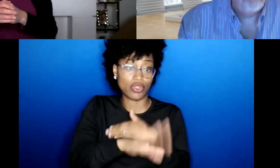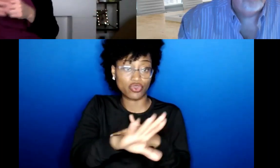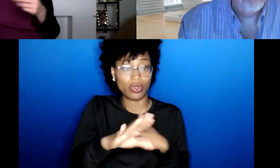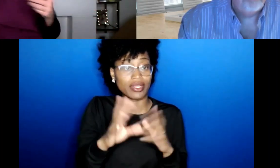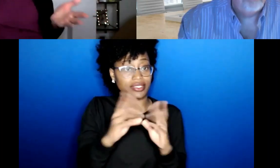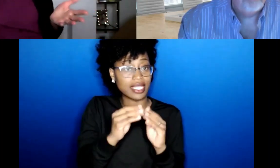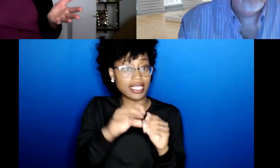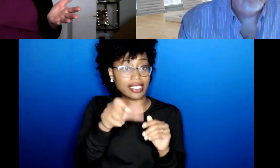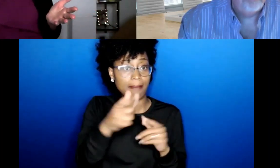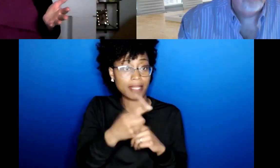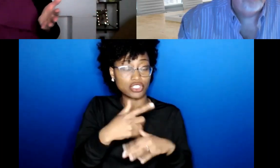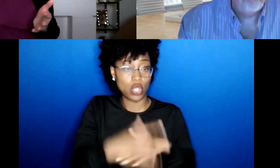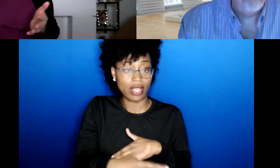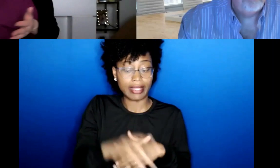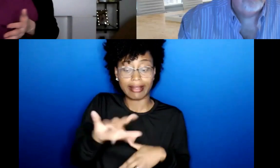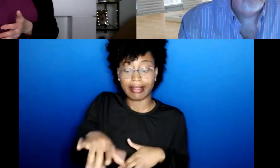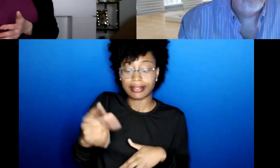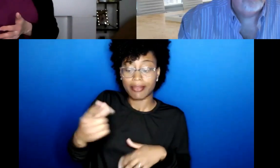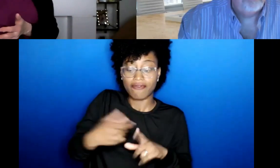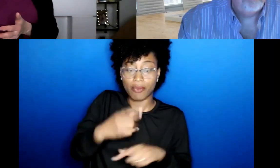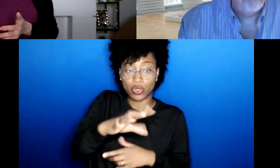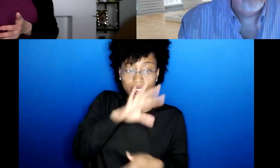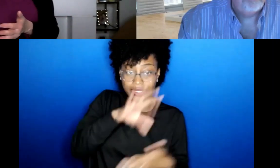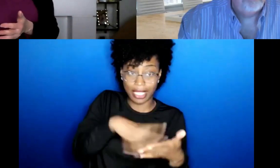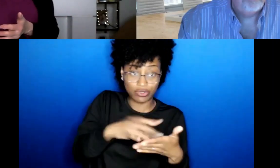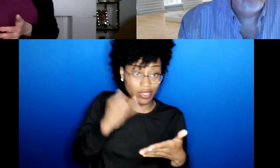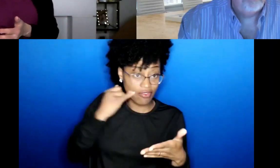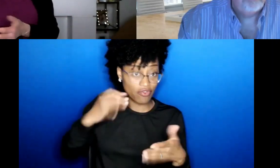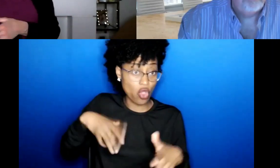from the schedule, and if you are arriving late you will get there